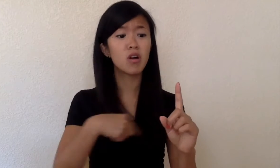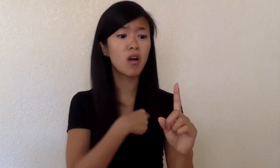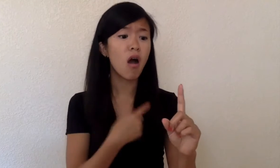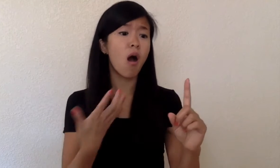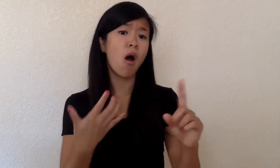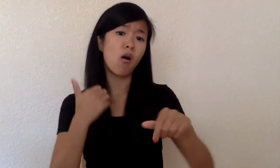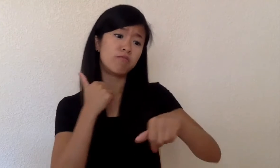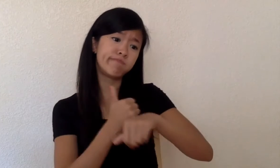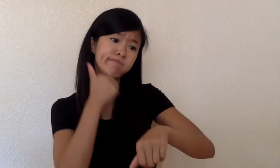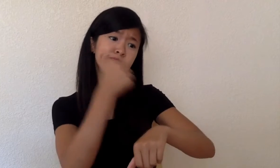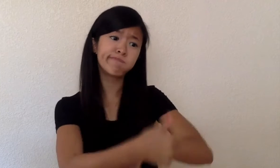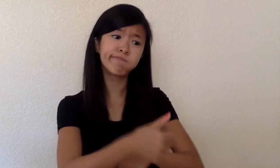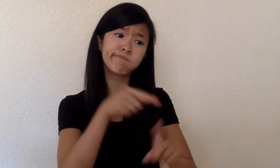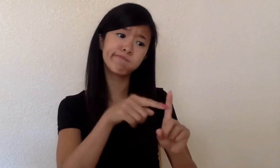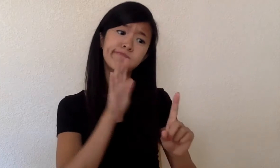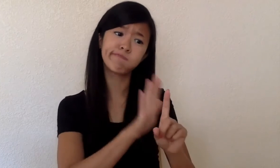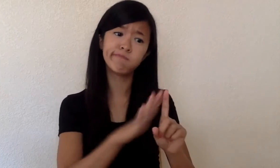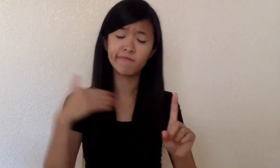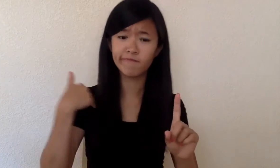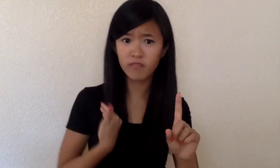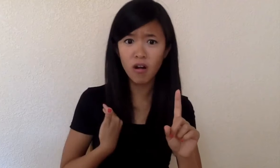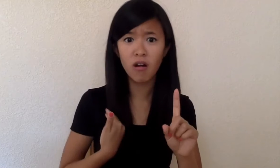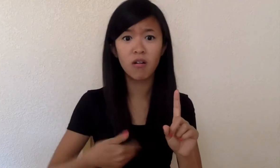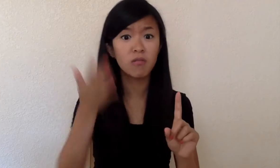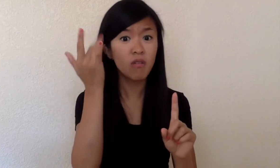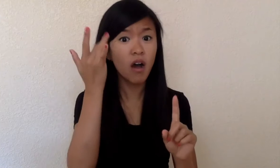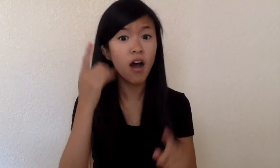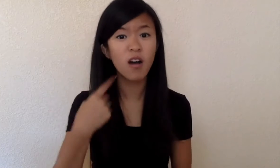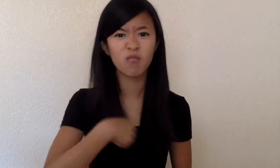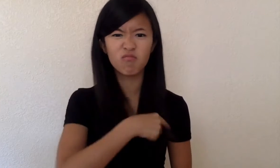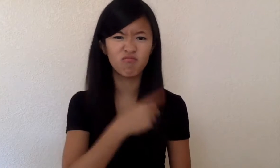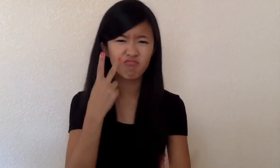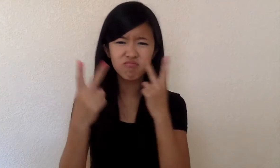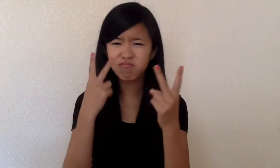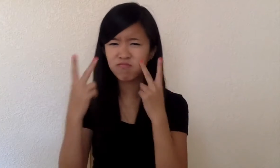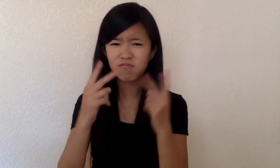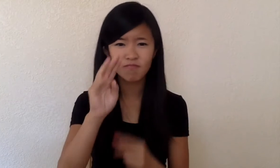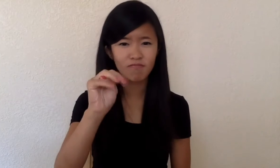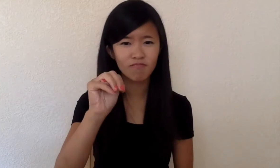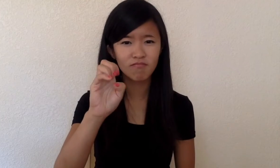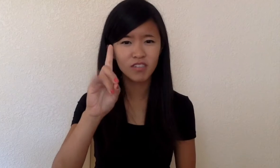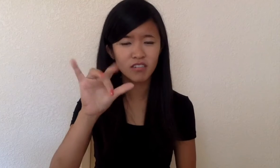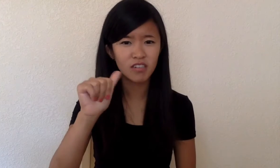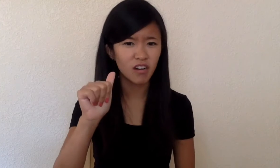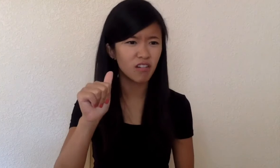you might think it’s the victim’s fault because you see so many images of them in the media